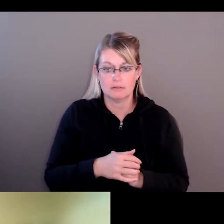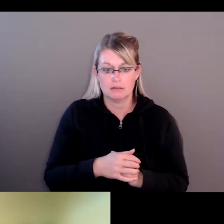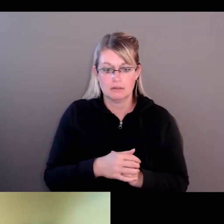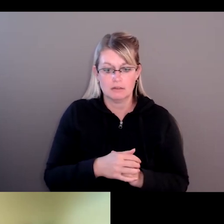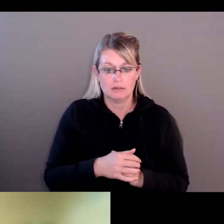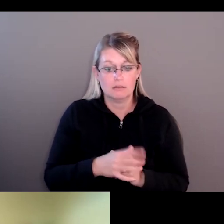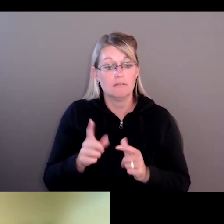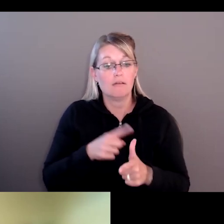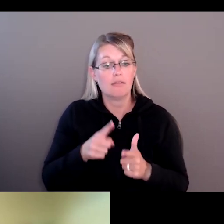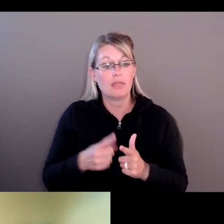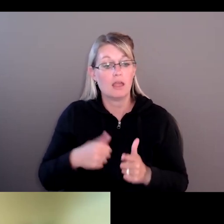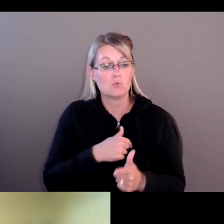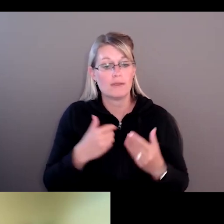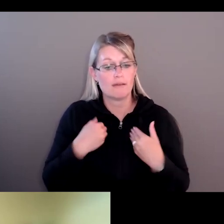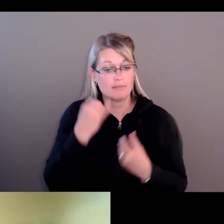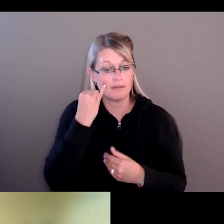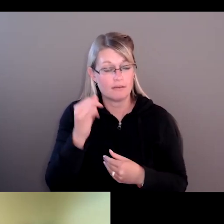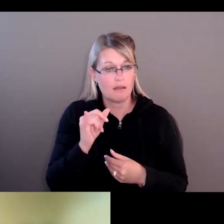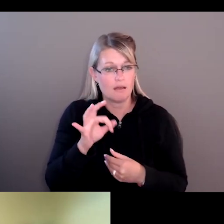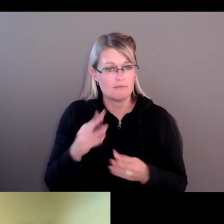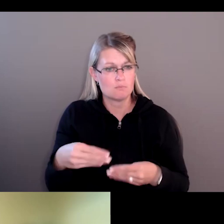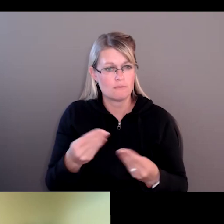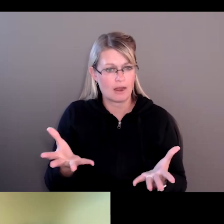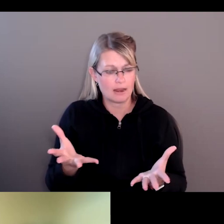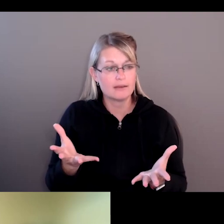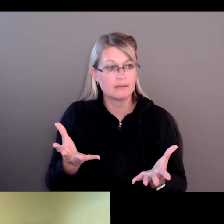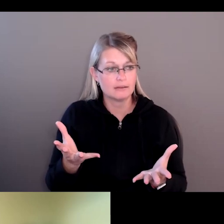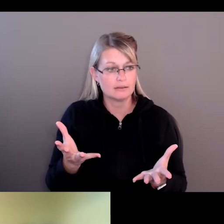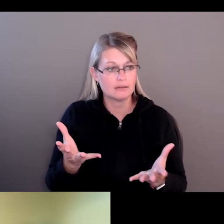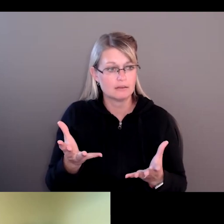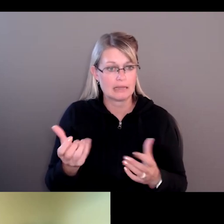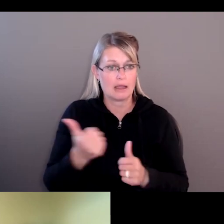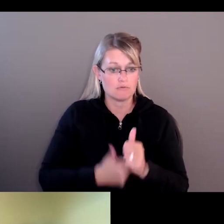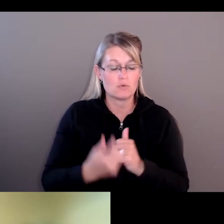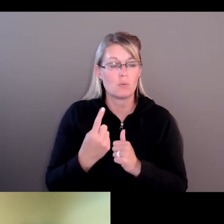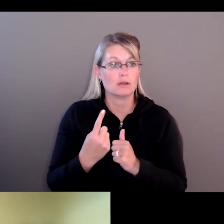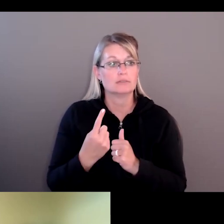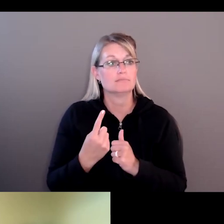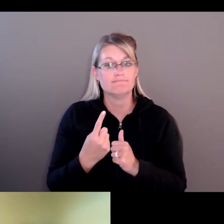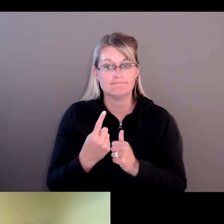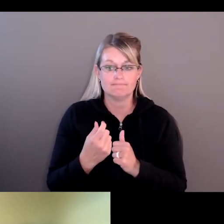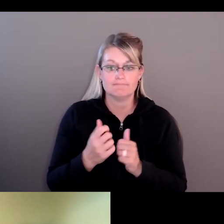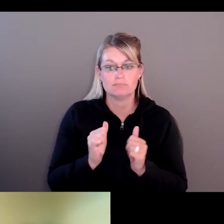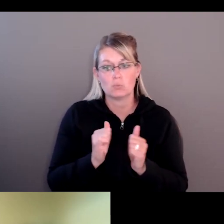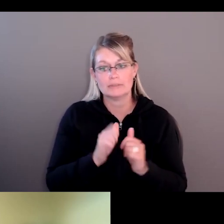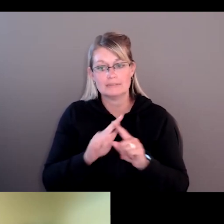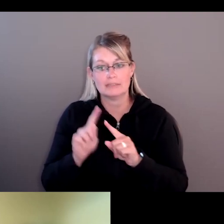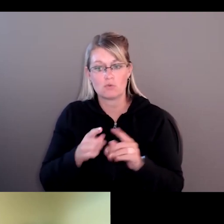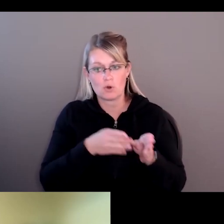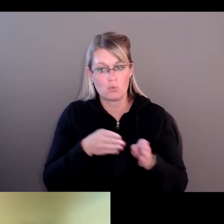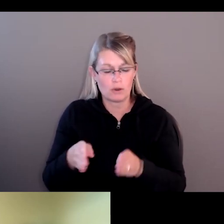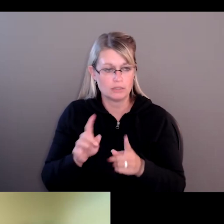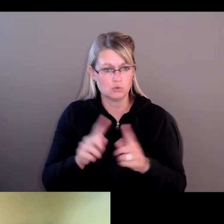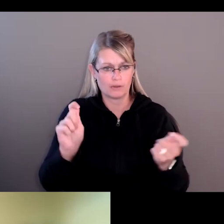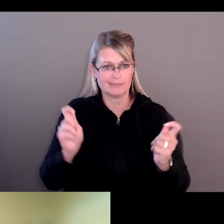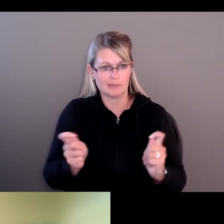Then we have the idea of providing everyone with ways to customize their experience. It